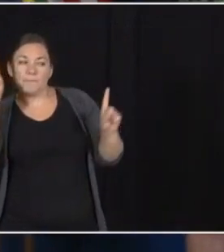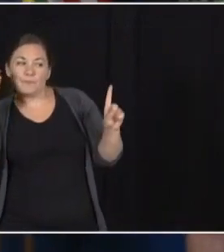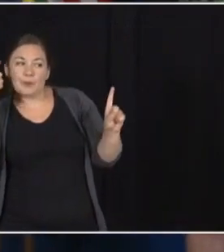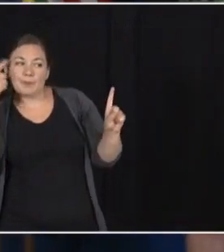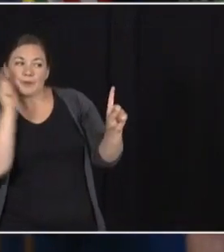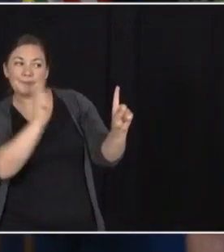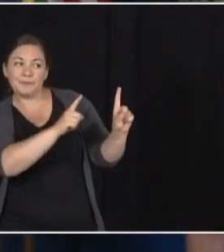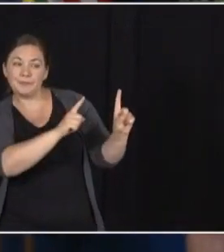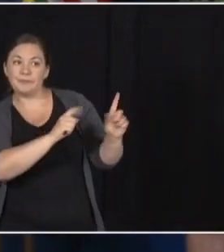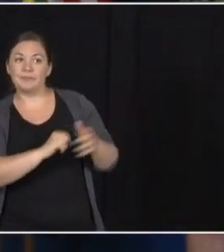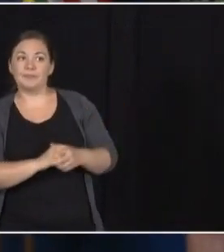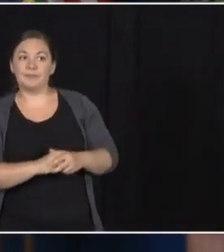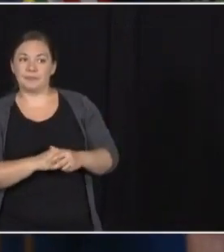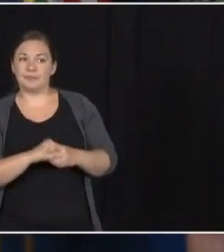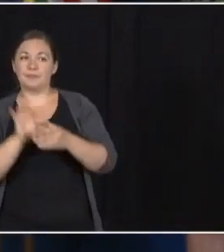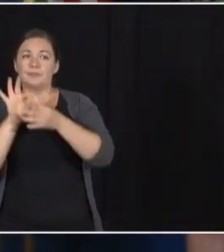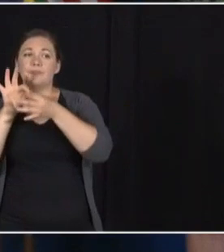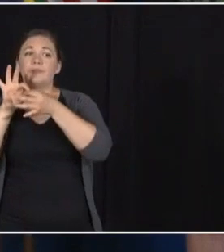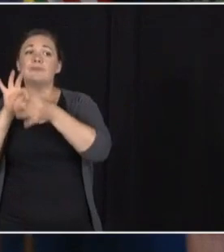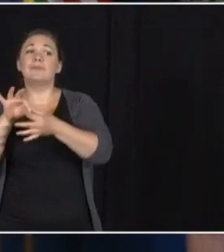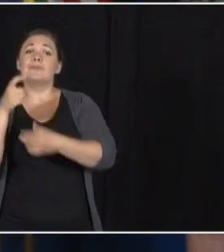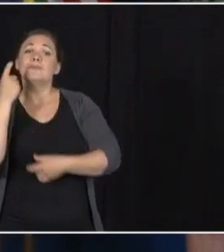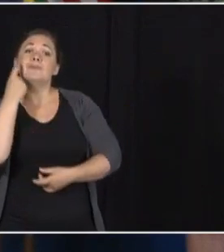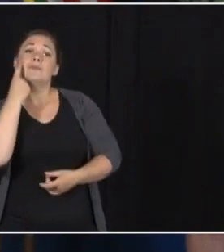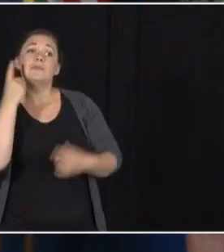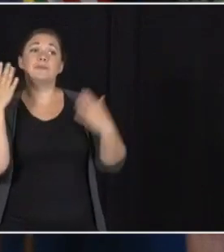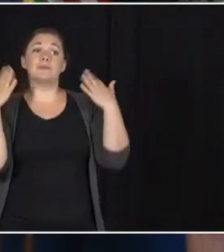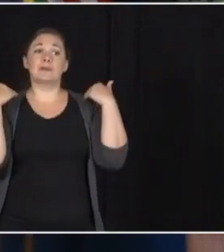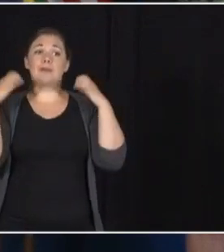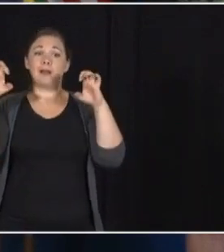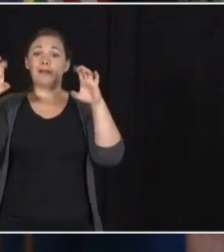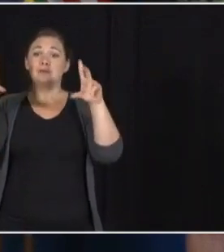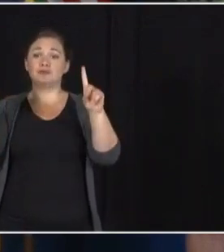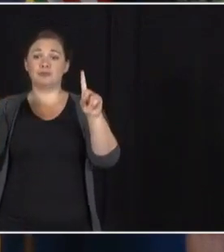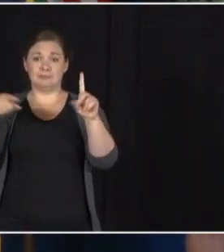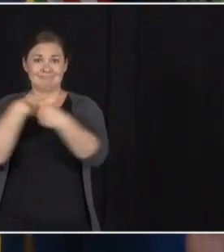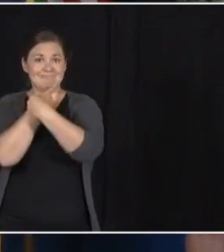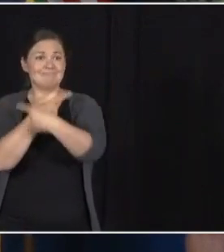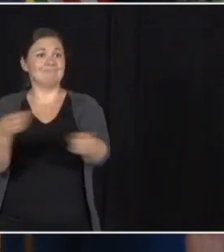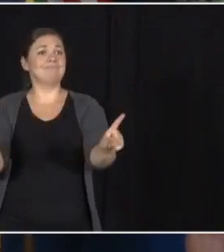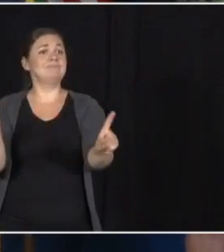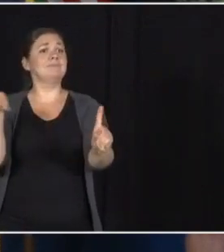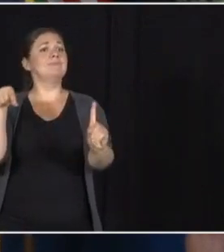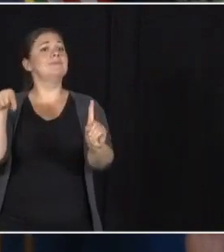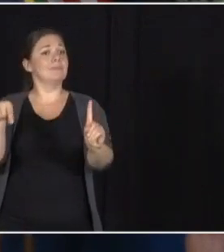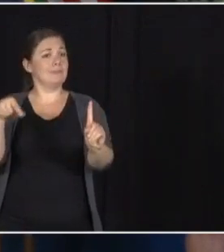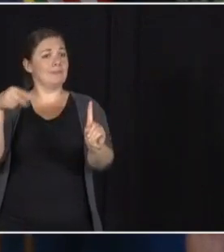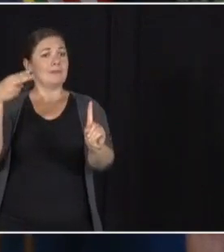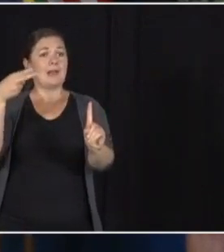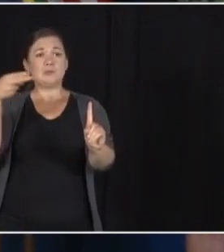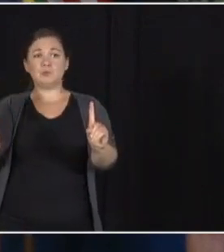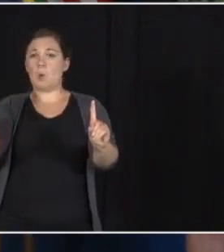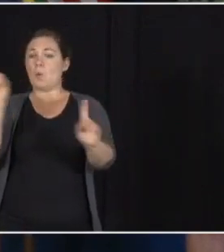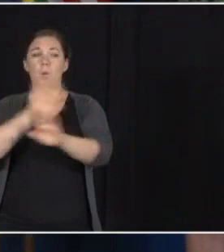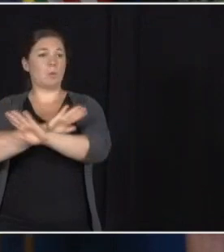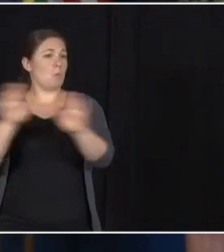to the plan to end streaming in high school.